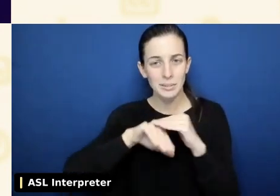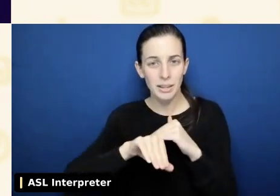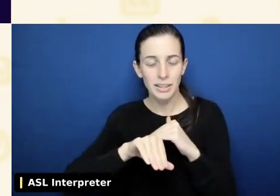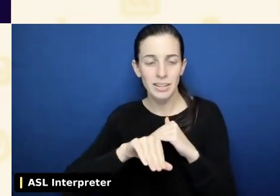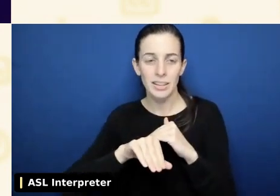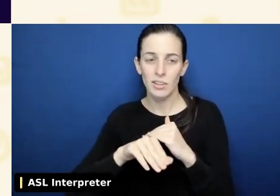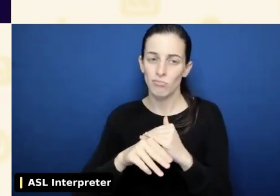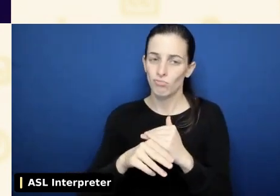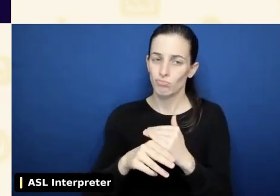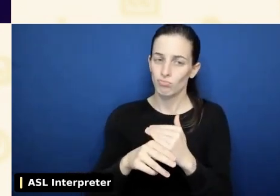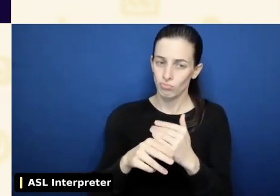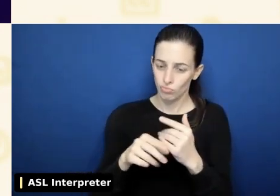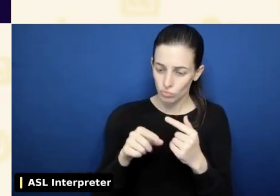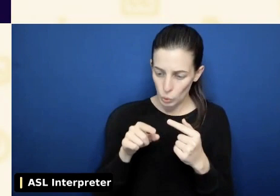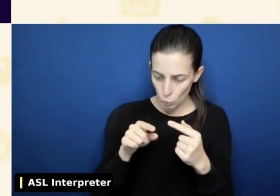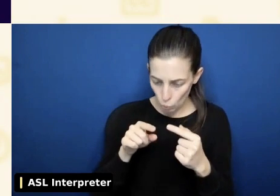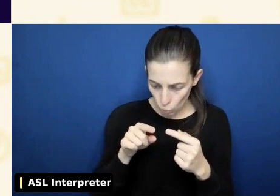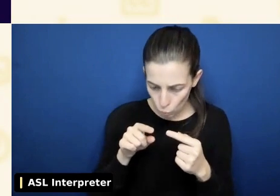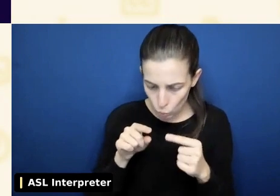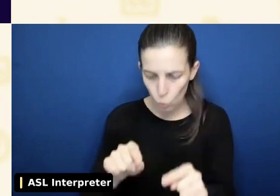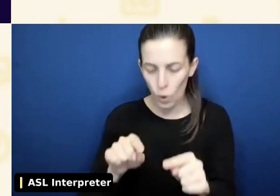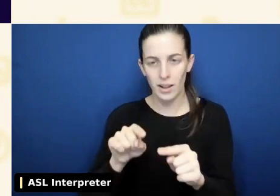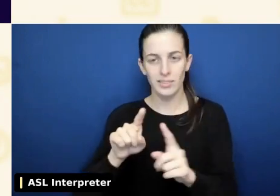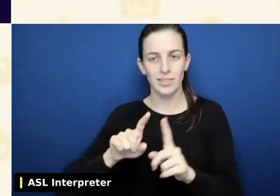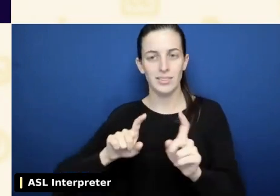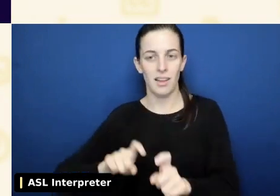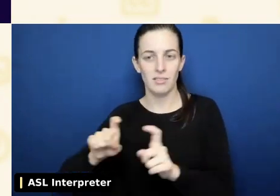as they manually test. It's something that we know we're going to do.